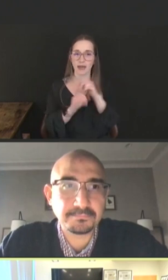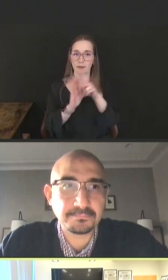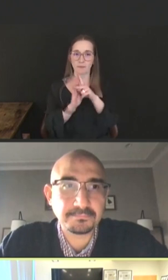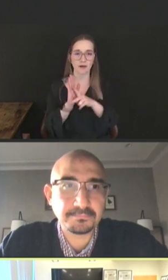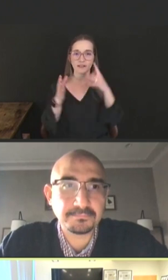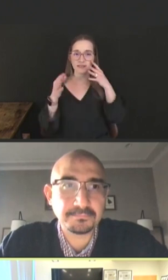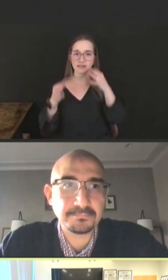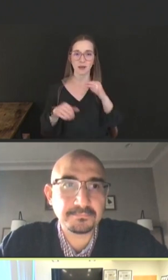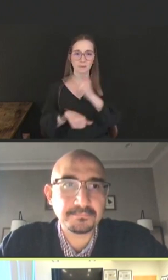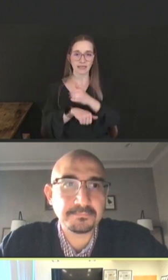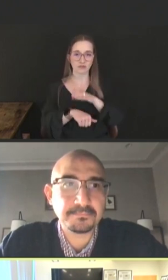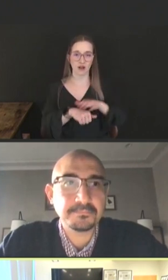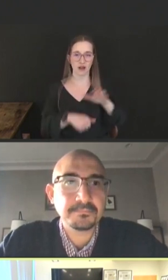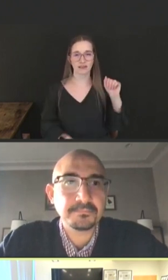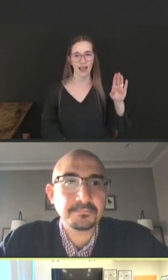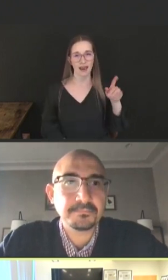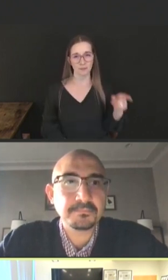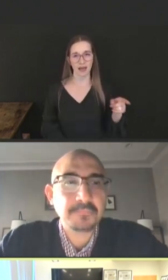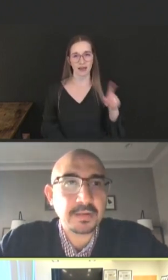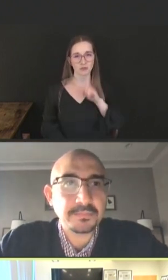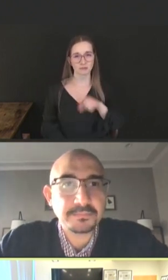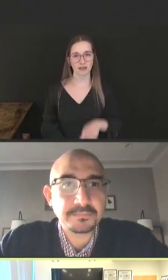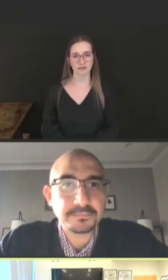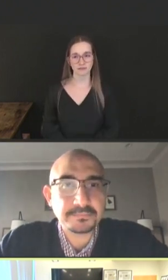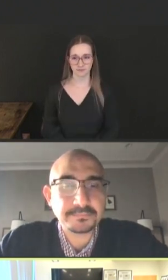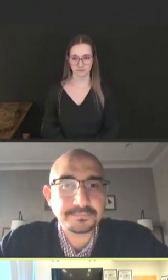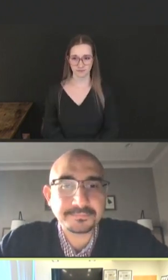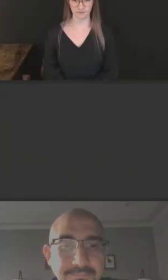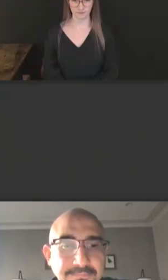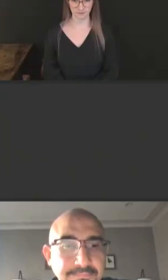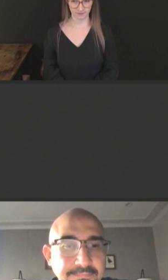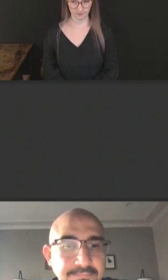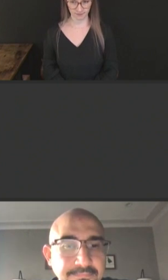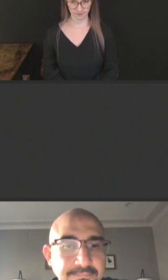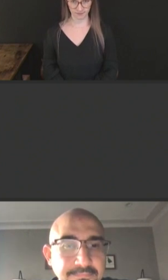Robert Hopkins: